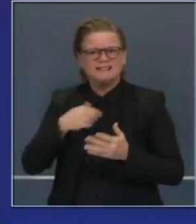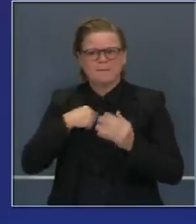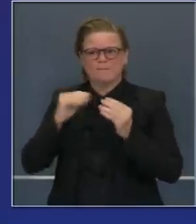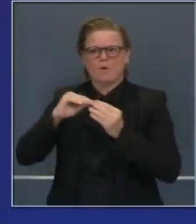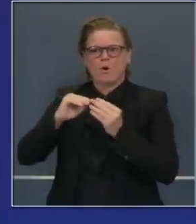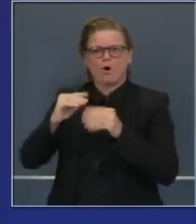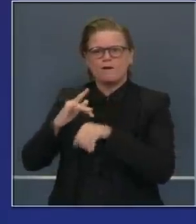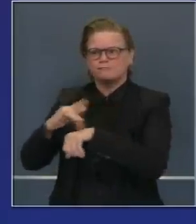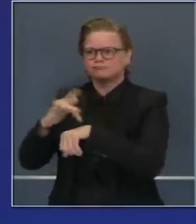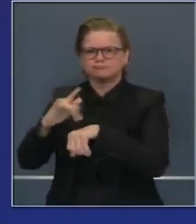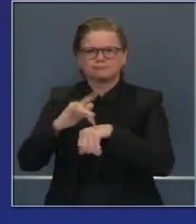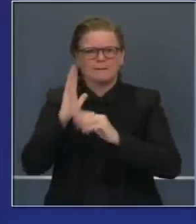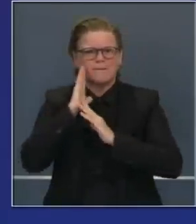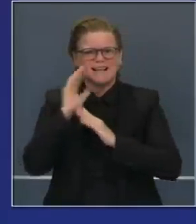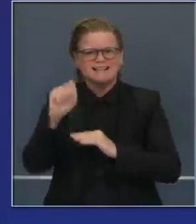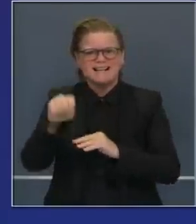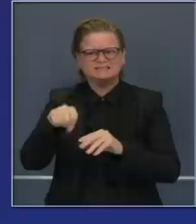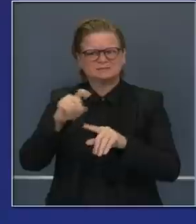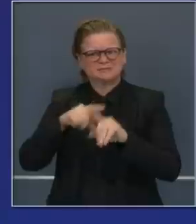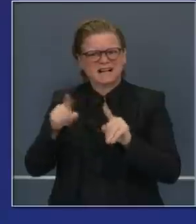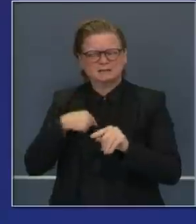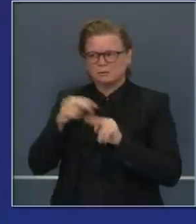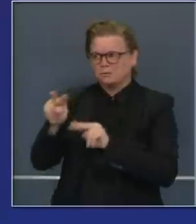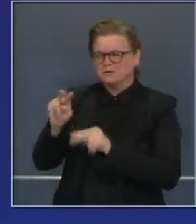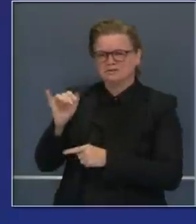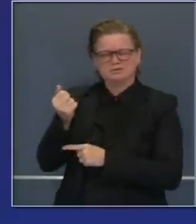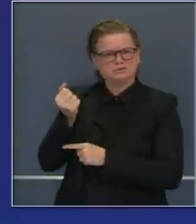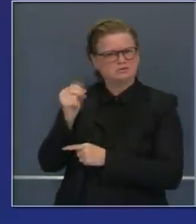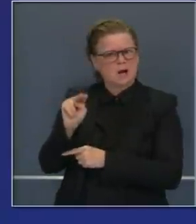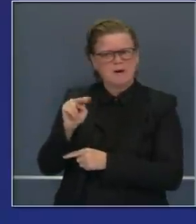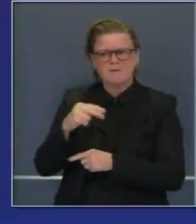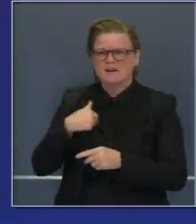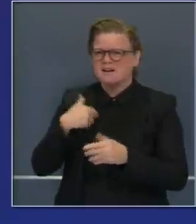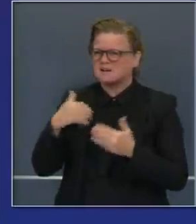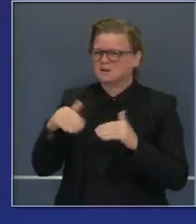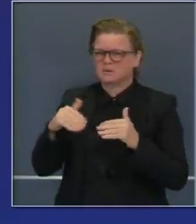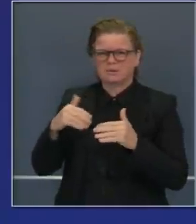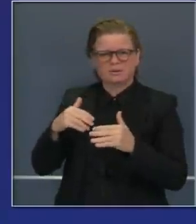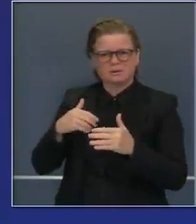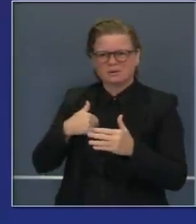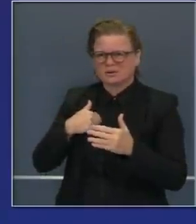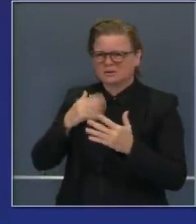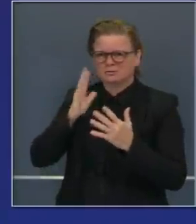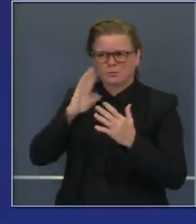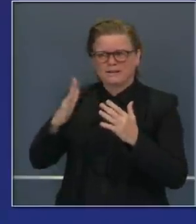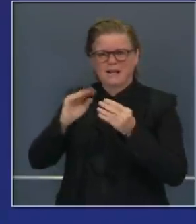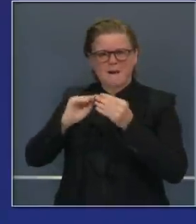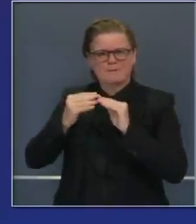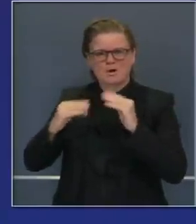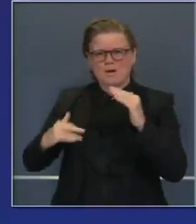PROJECTIONS. EVEN IN EARLY JANUARY, THEY WILL BE STRETCHED, GETTING CLOSE TO